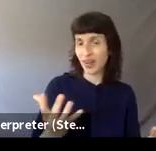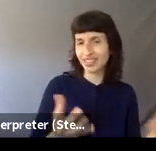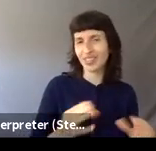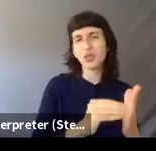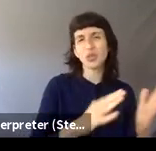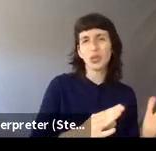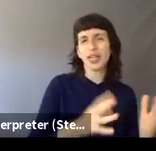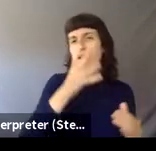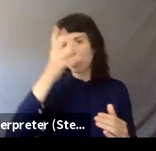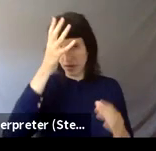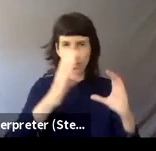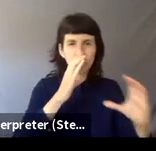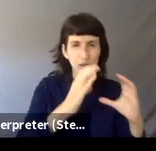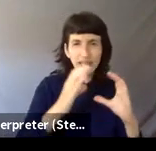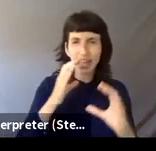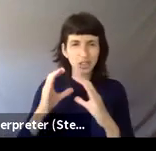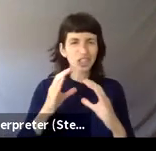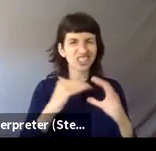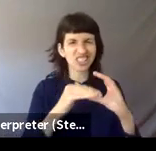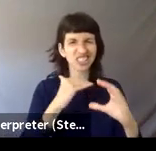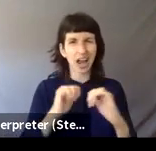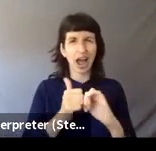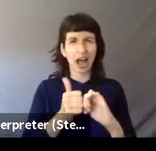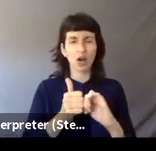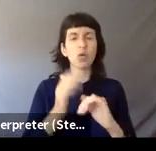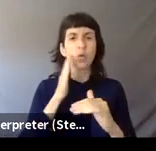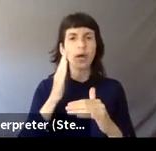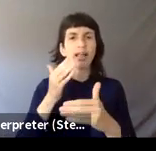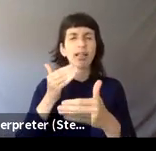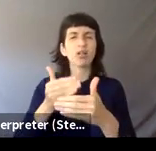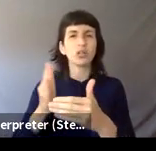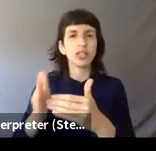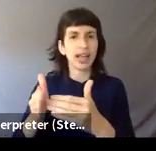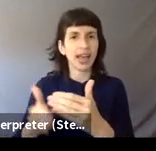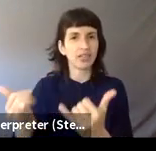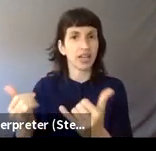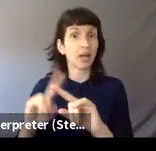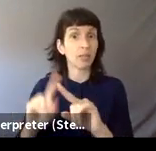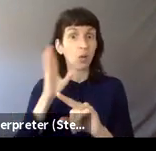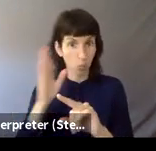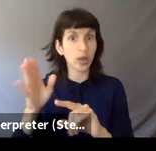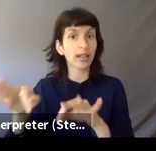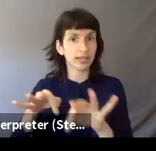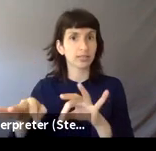And then most excited to learn today is student and parent and family communication. So, that will be towards the end of this session.